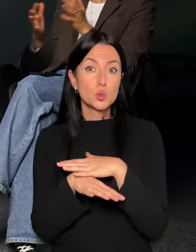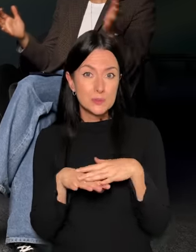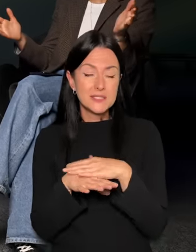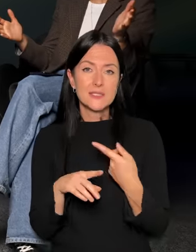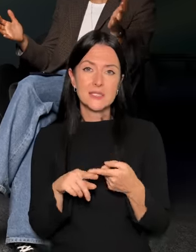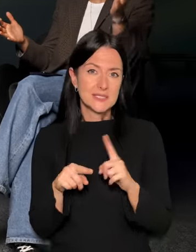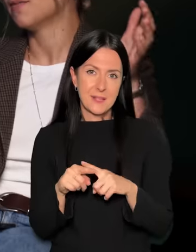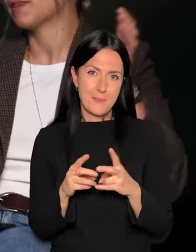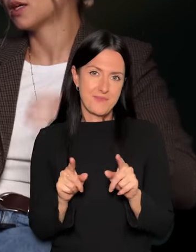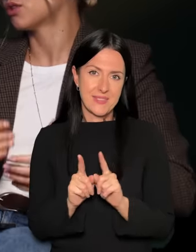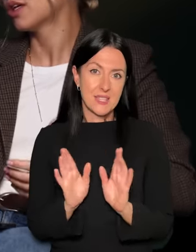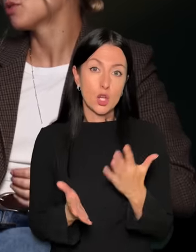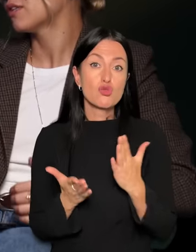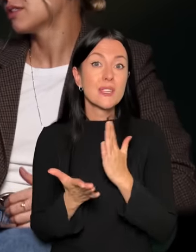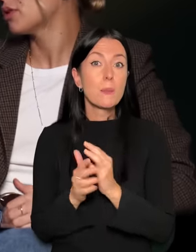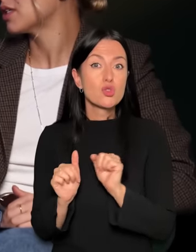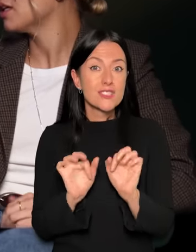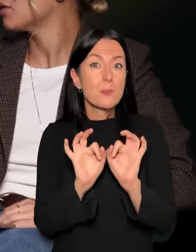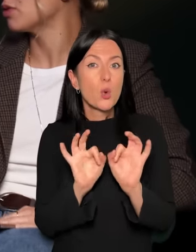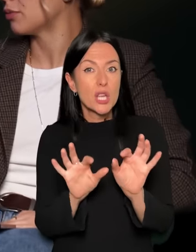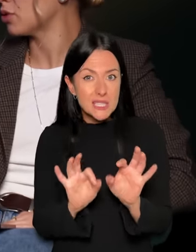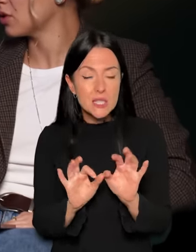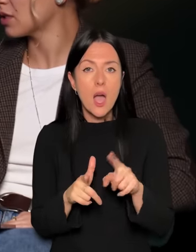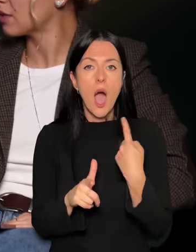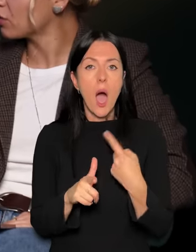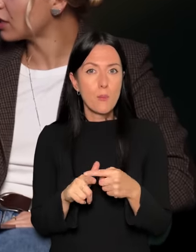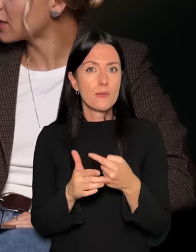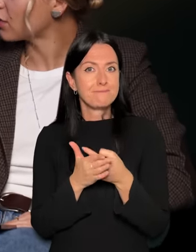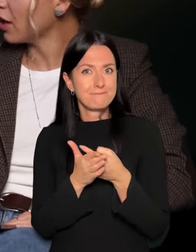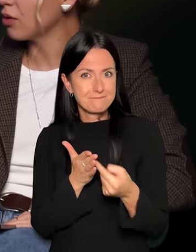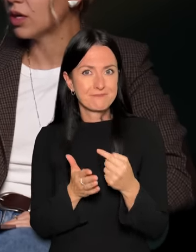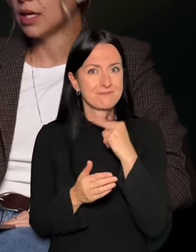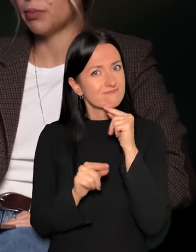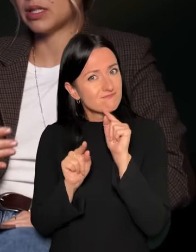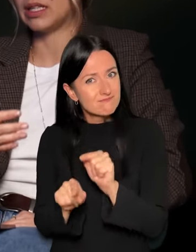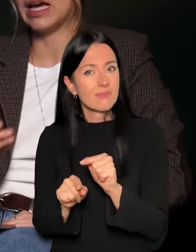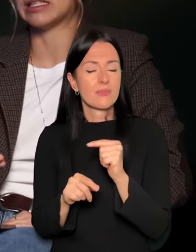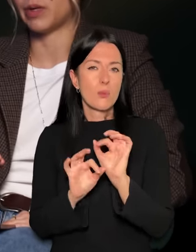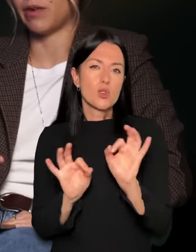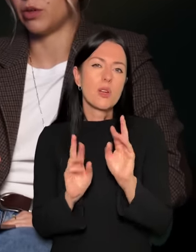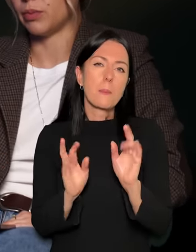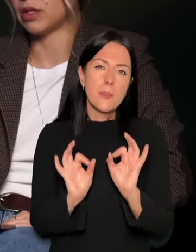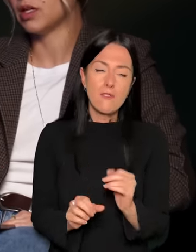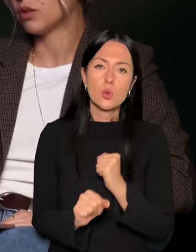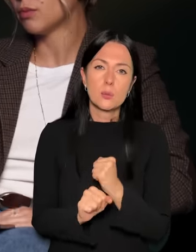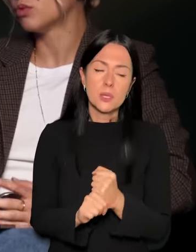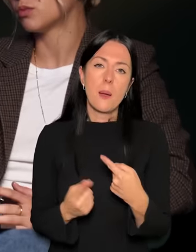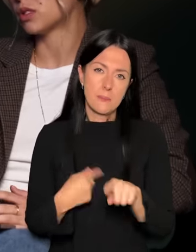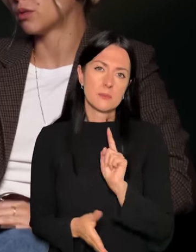it's not like that at all. And if there's an opportunity to explain to someone or draw attention to it and explain how to do it correctly, we must do it.